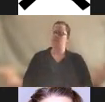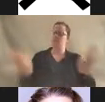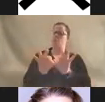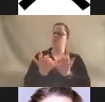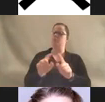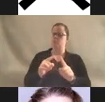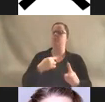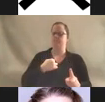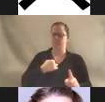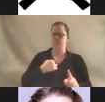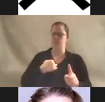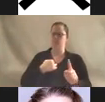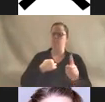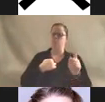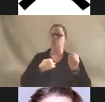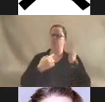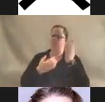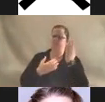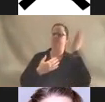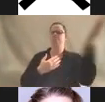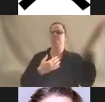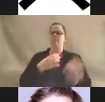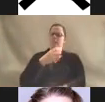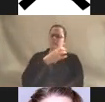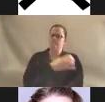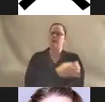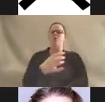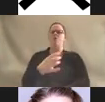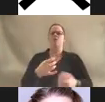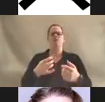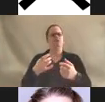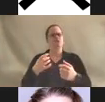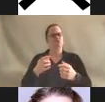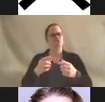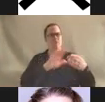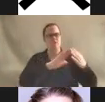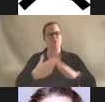to bring voice and power to community across Oregon,